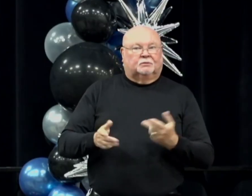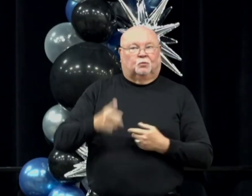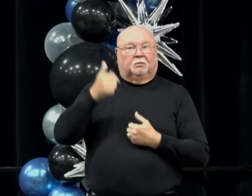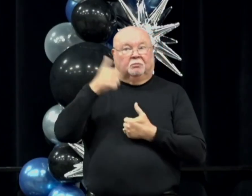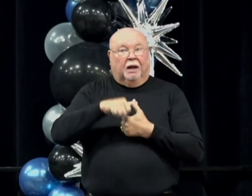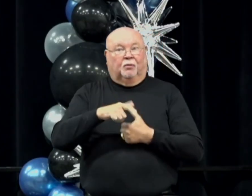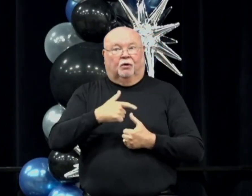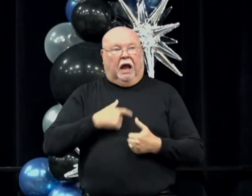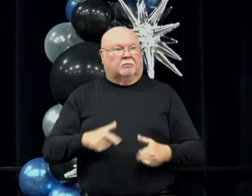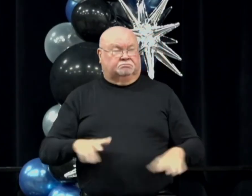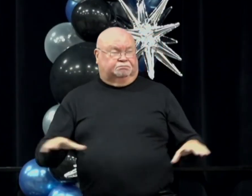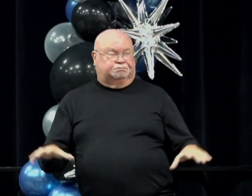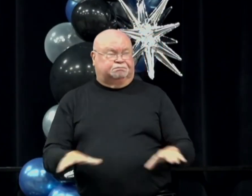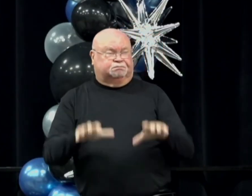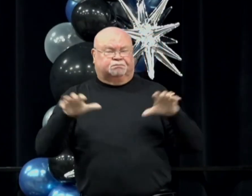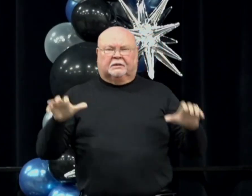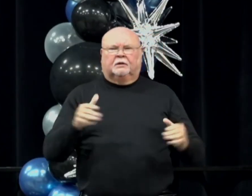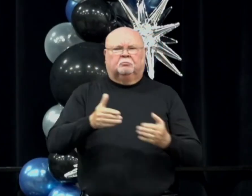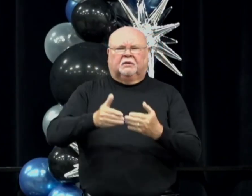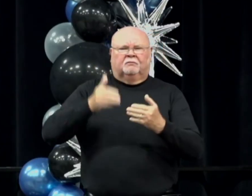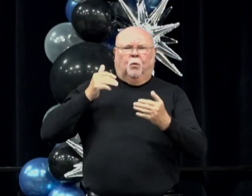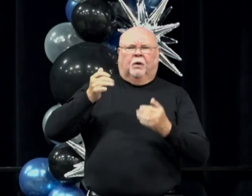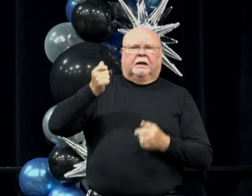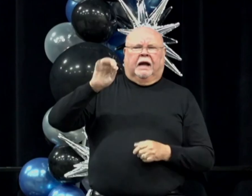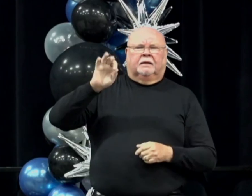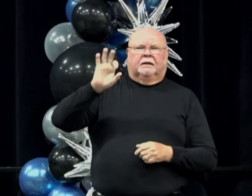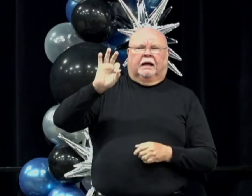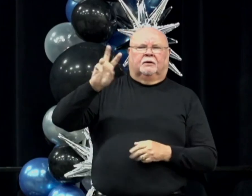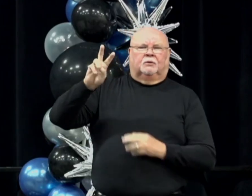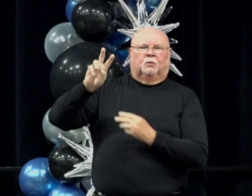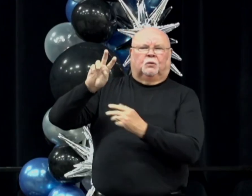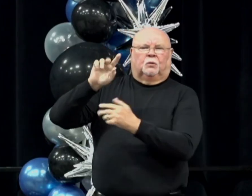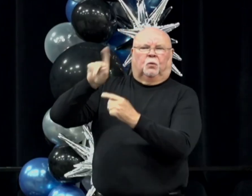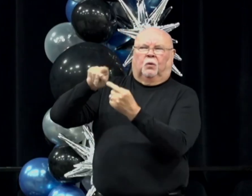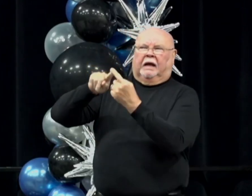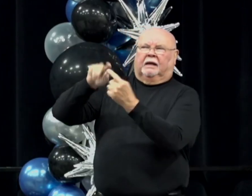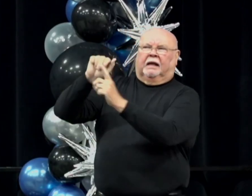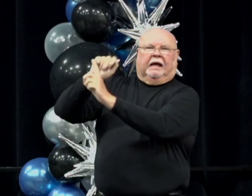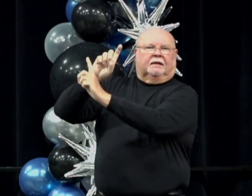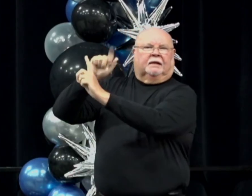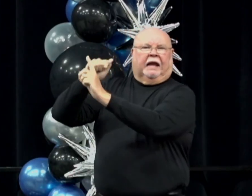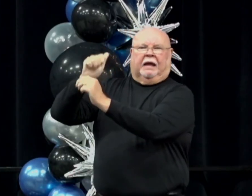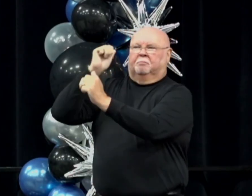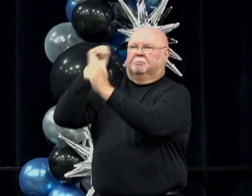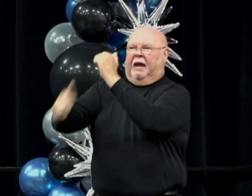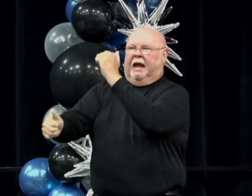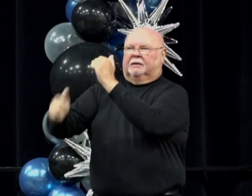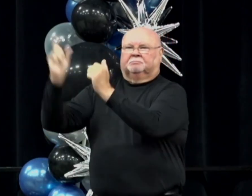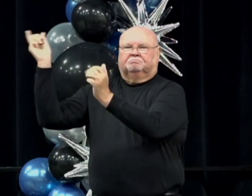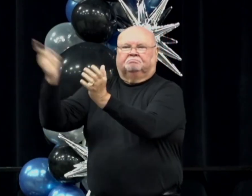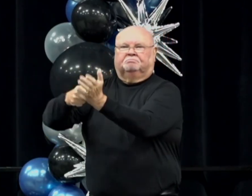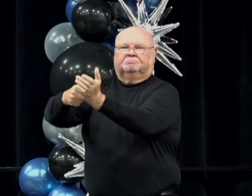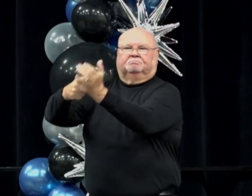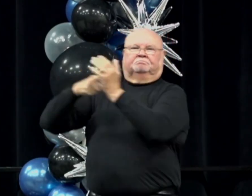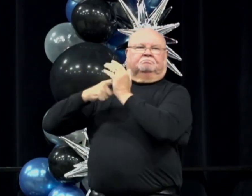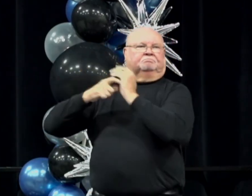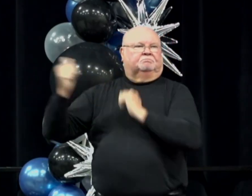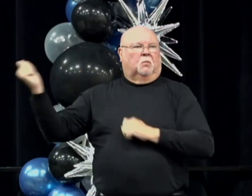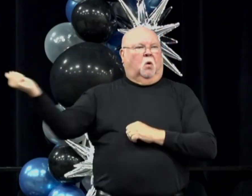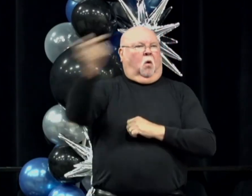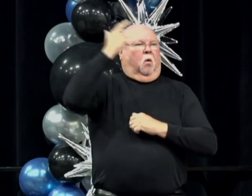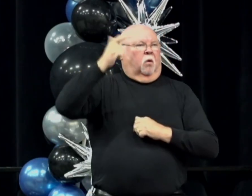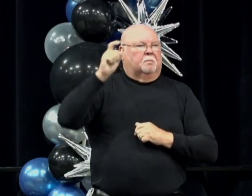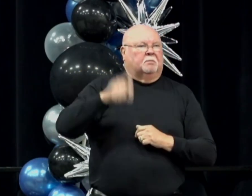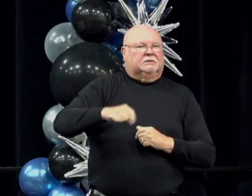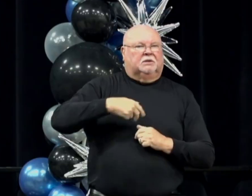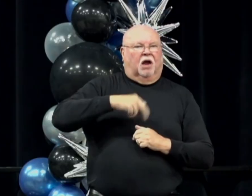Now, remember, we were doing all of this before 1992 when the ADA was passed requiring relay